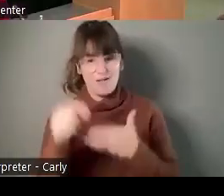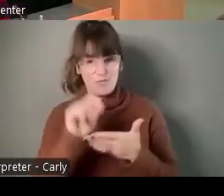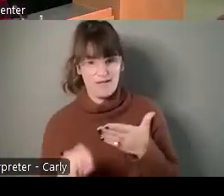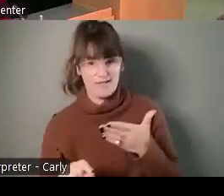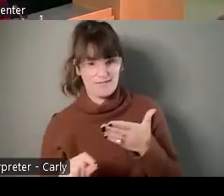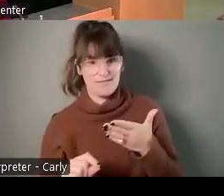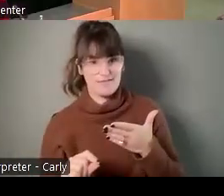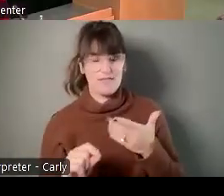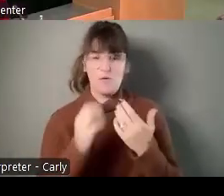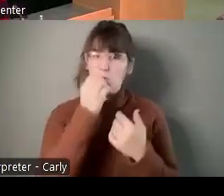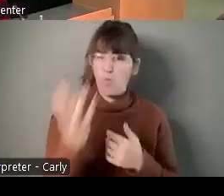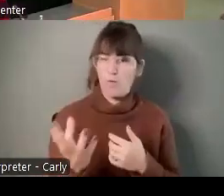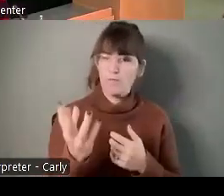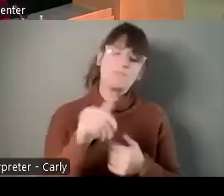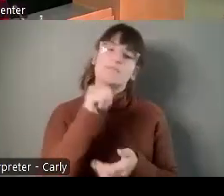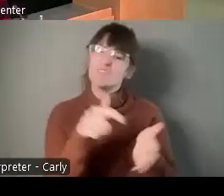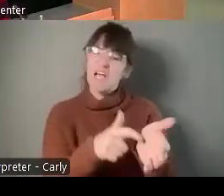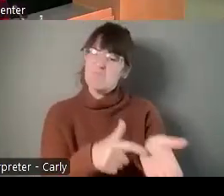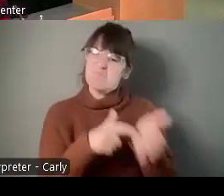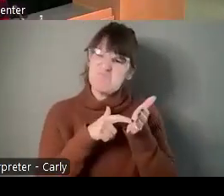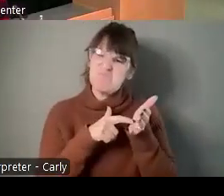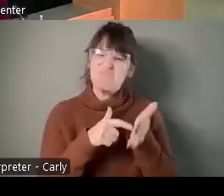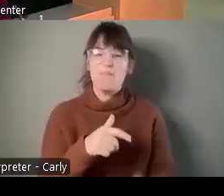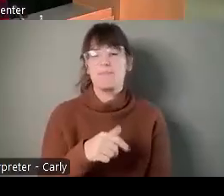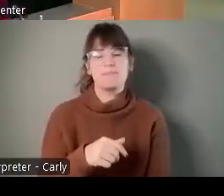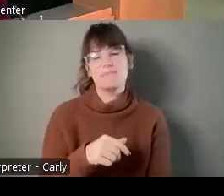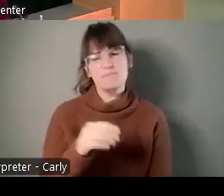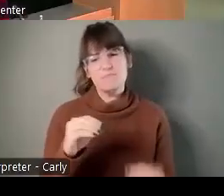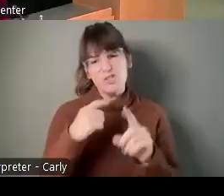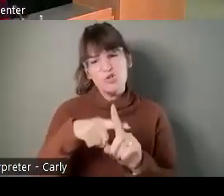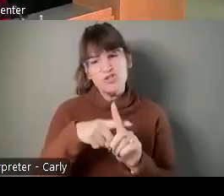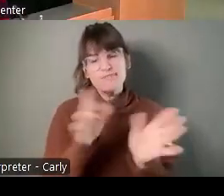And they're really just encouraging. I'll have some examples for what they look like. Um,